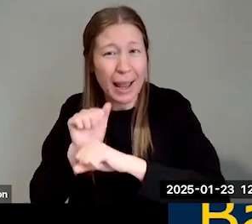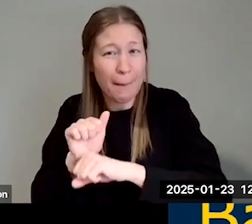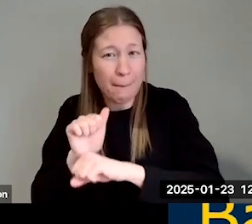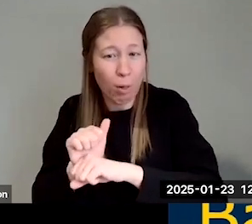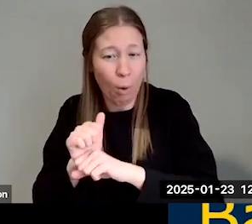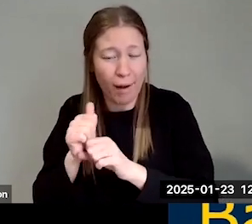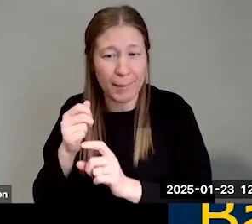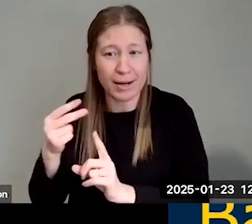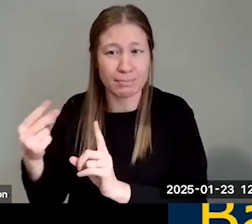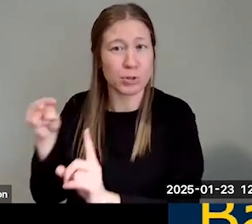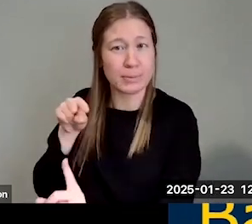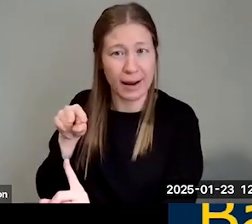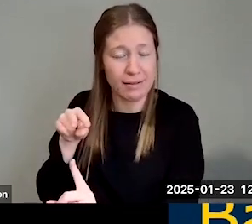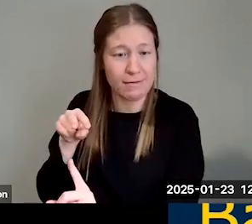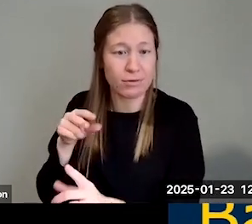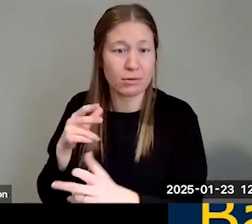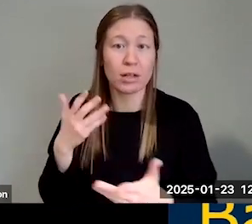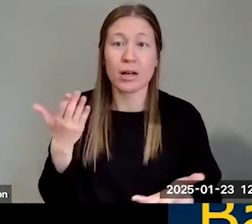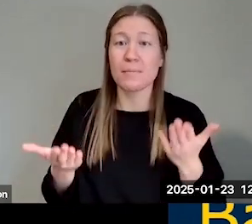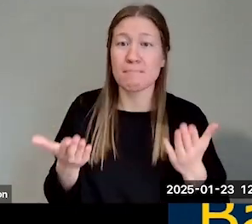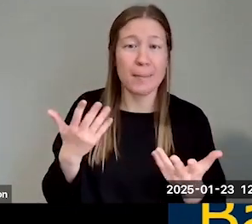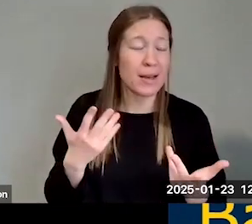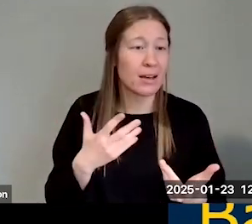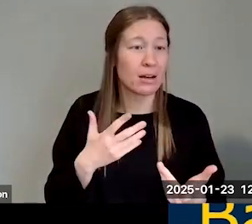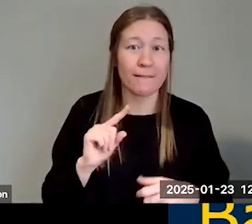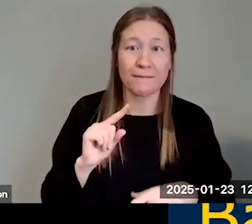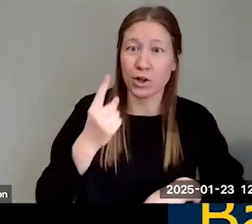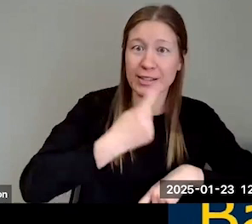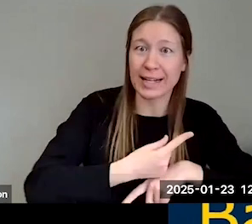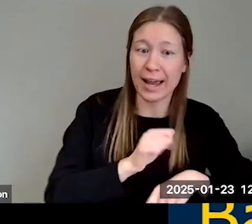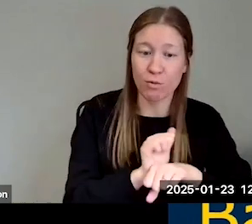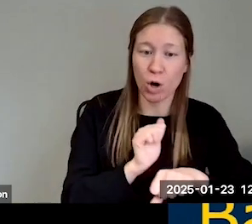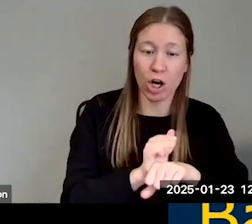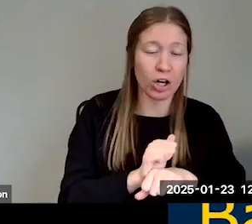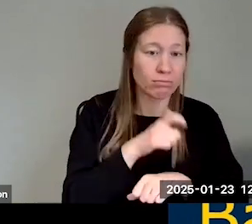So just because somebody didn't need something day one does not mean that their disability